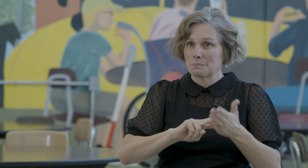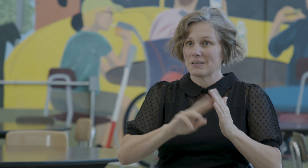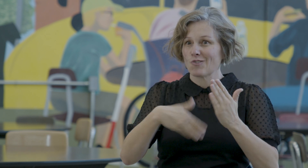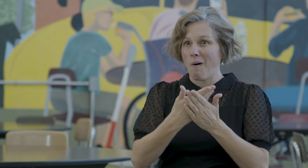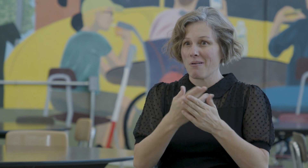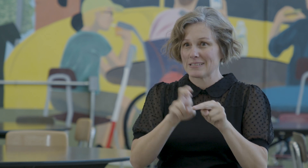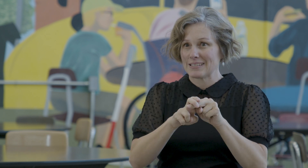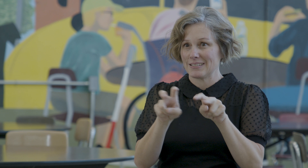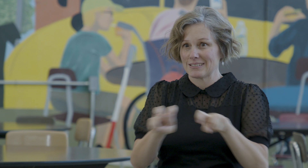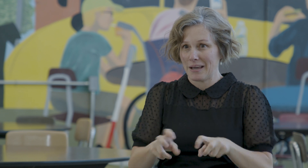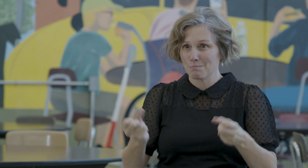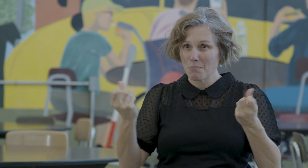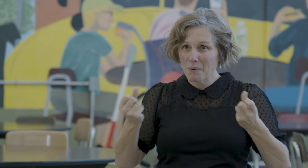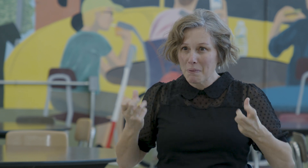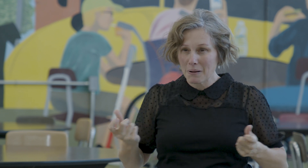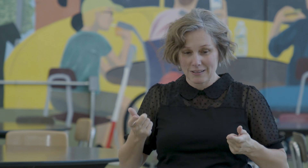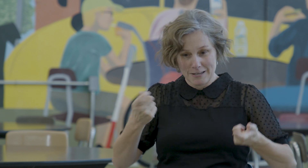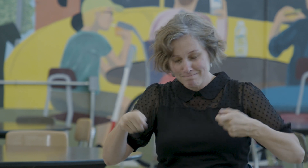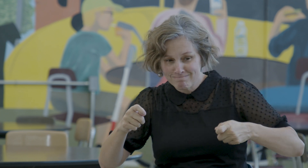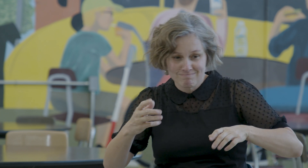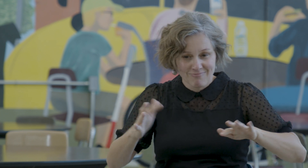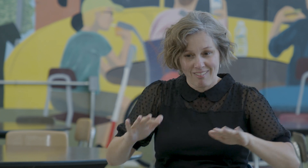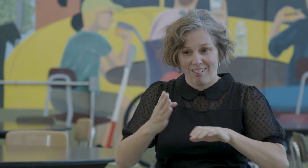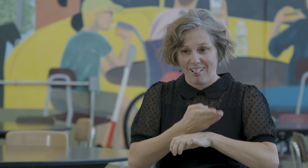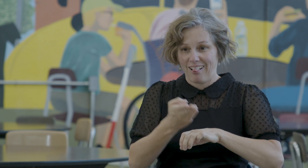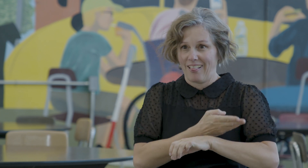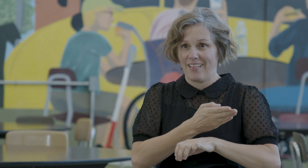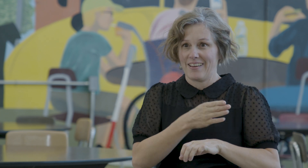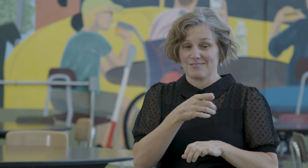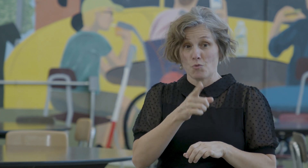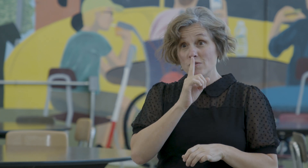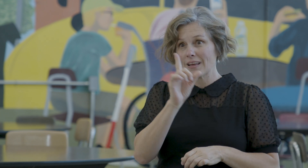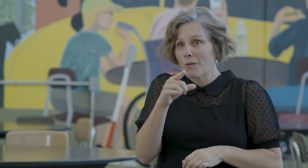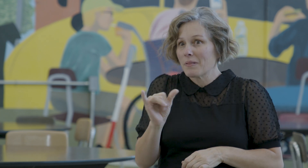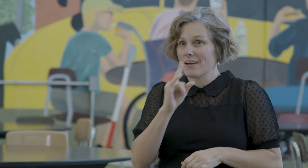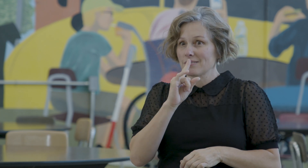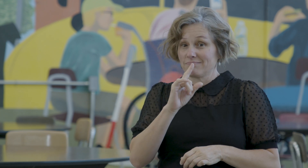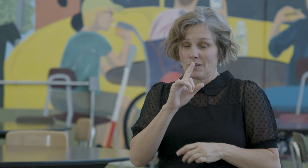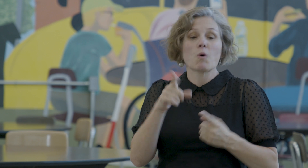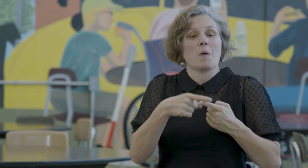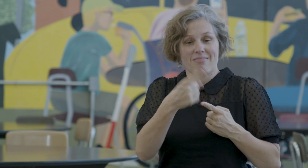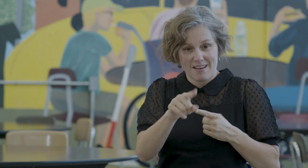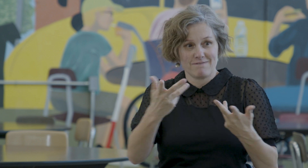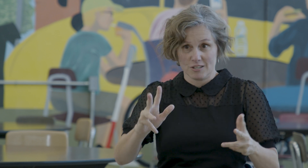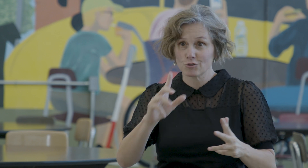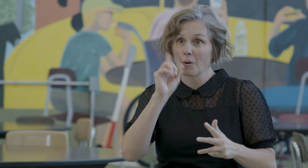specializes in converting school buses, which entailed removing all the seats, basically gutting it and renovating it